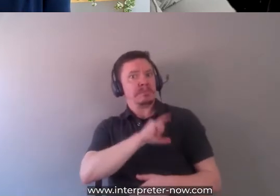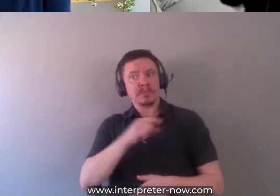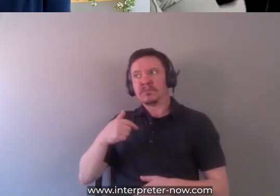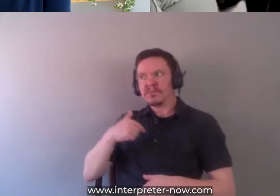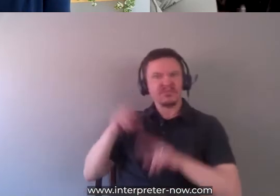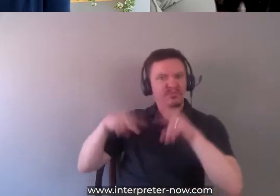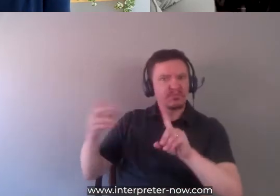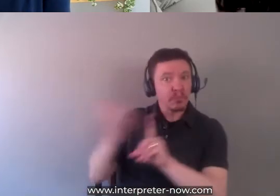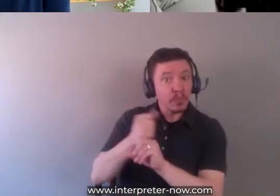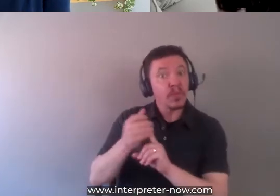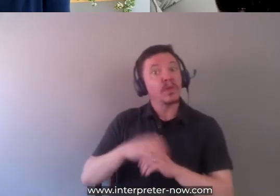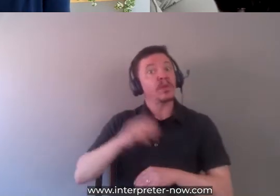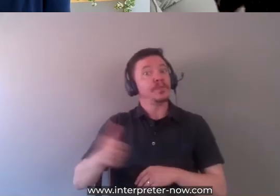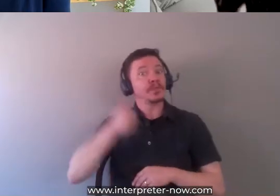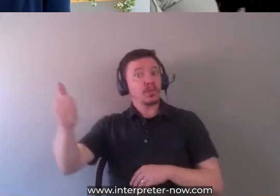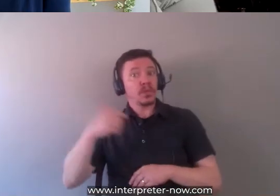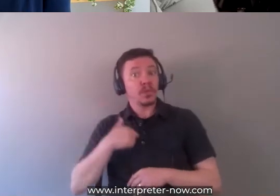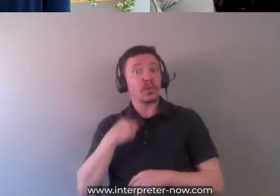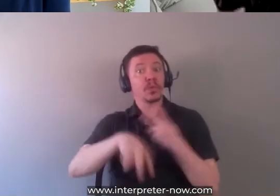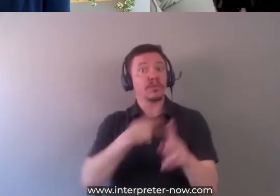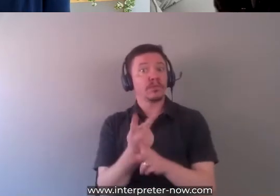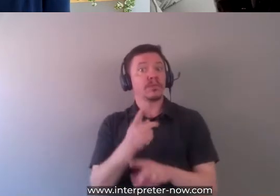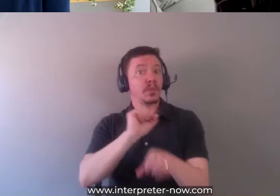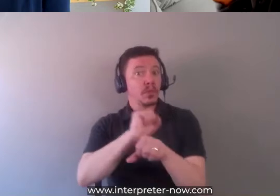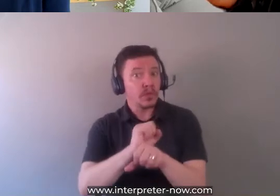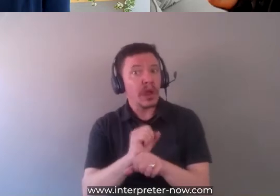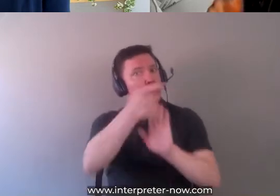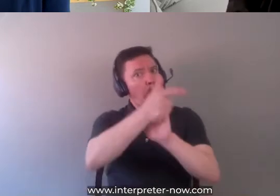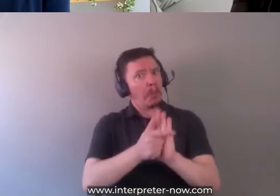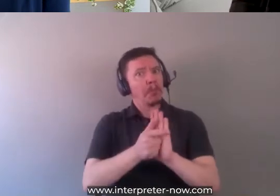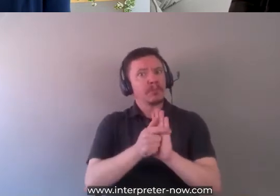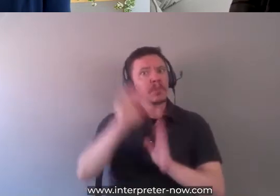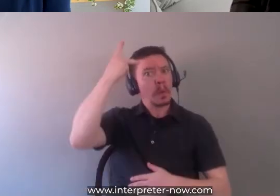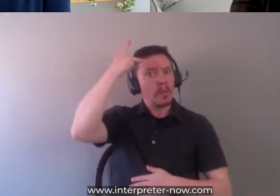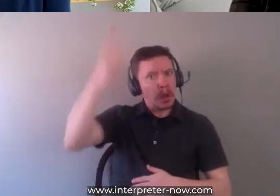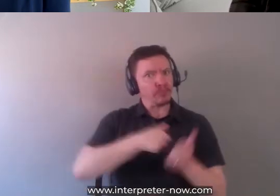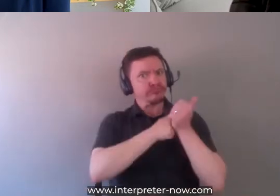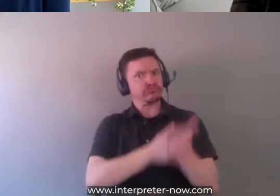work that is completely within the realm of legitimized legal and political institutions.